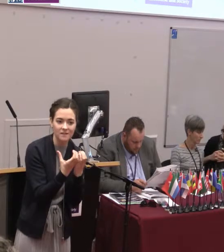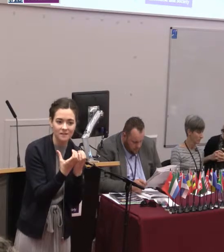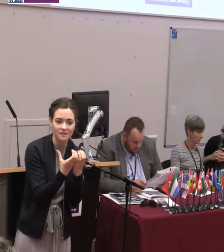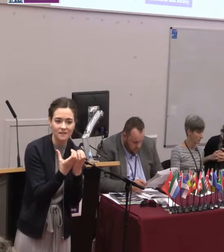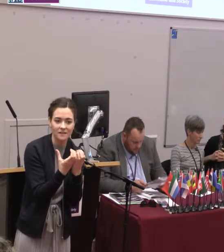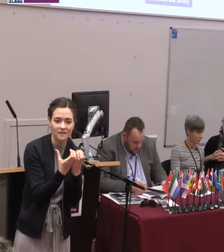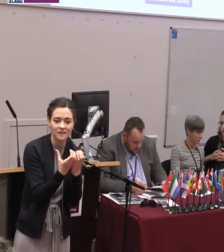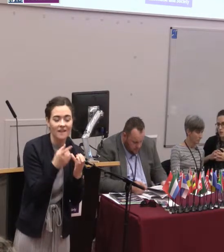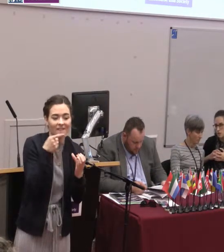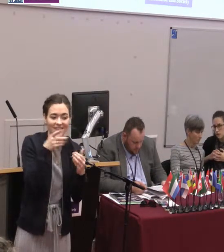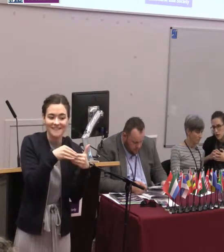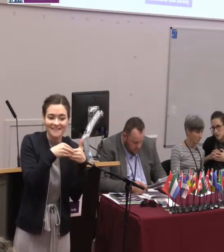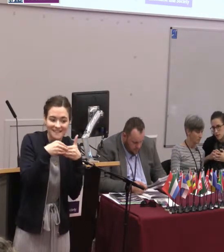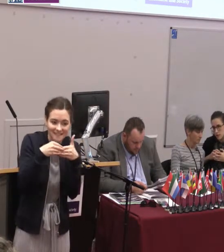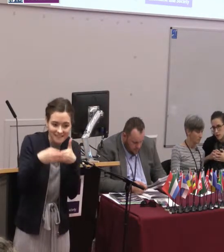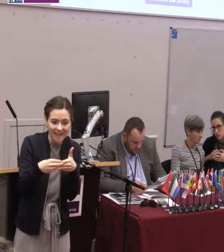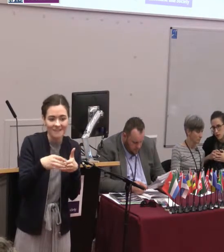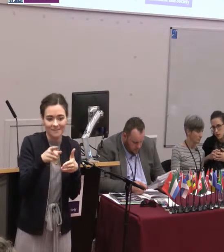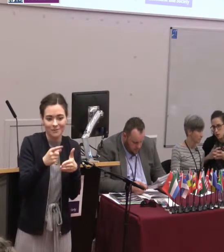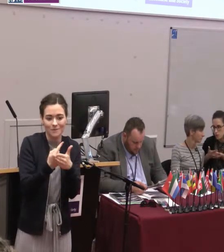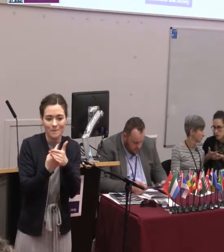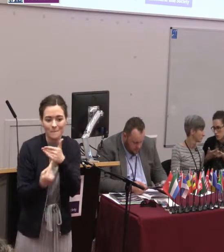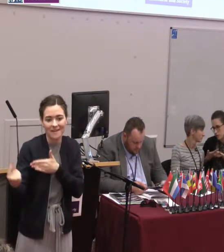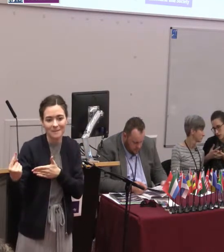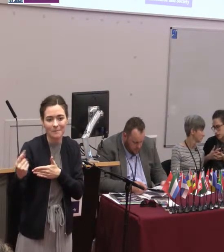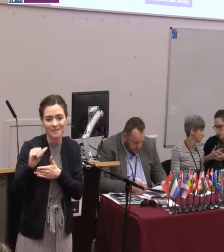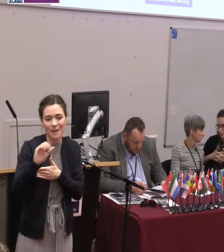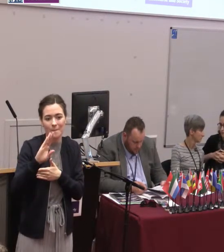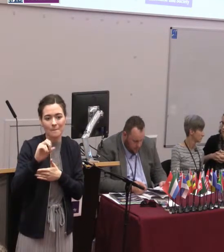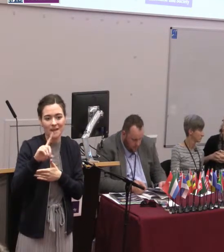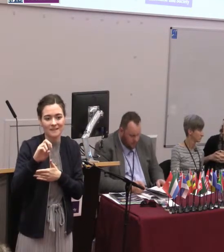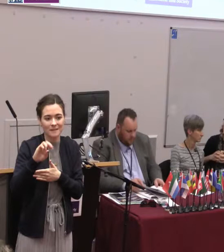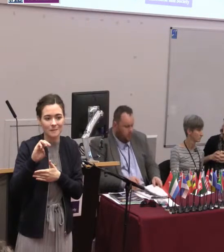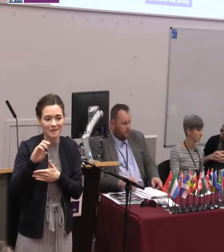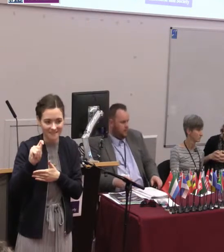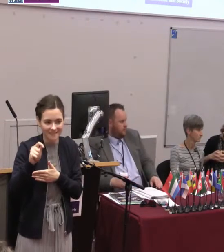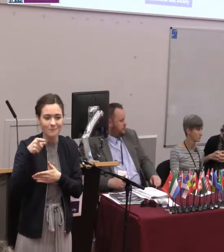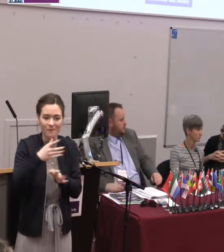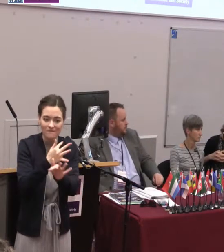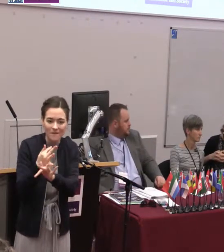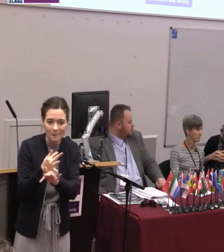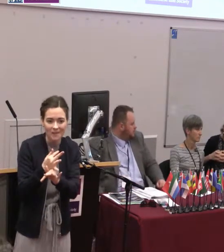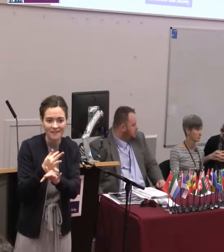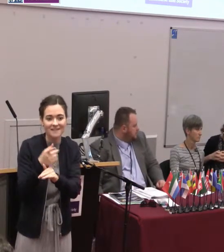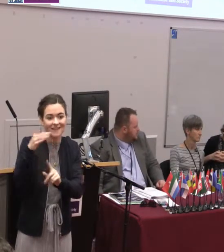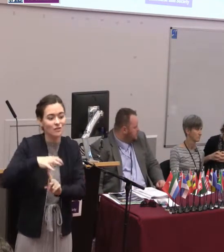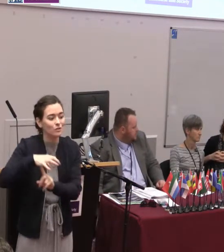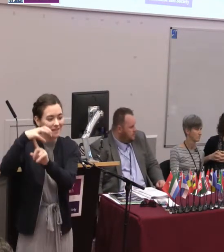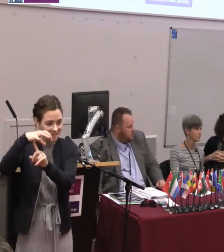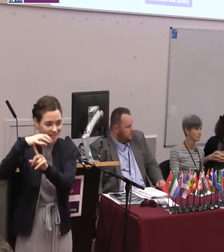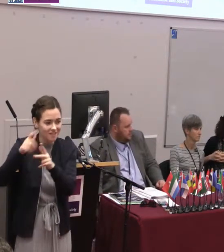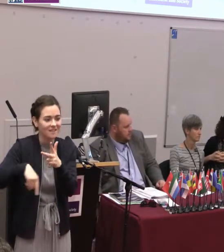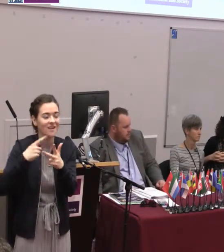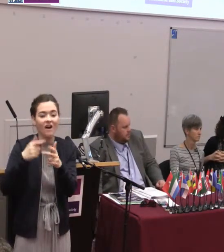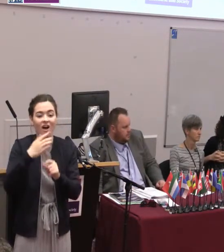This has led to the abandonment, dependent on families, institutionalisation is, isolation